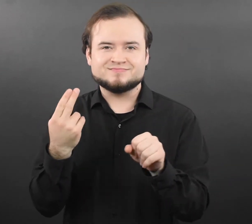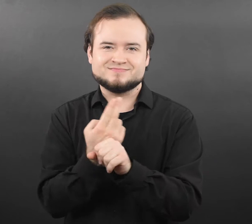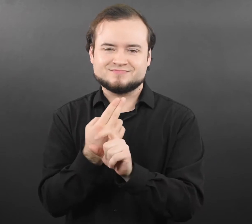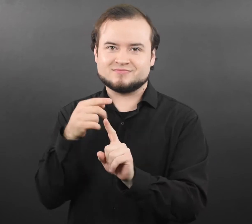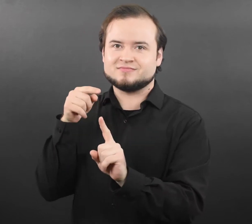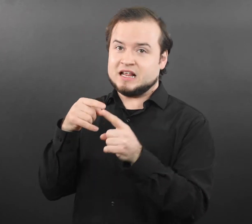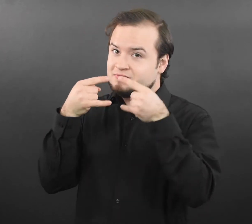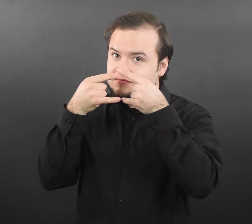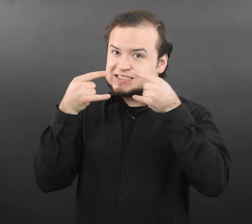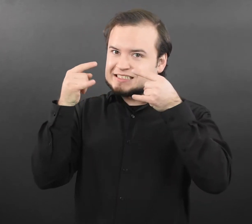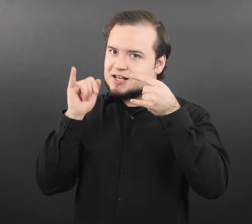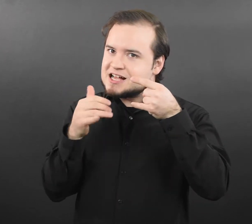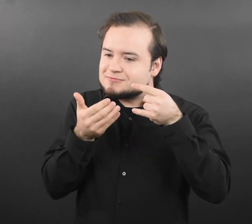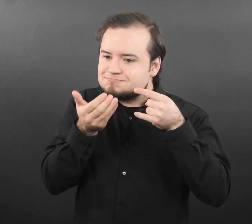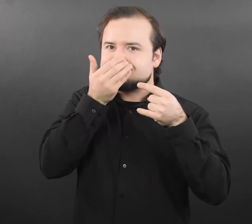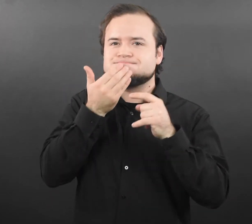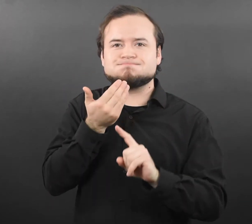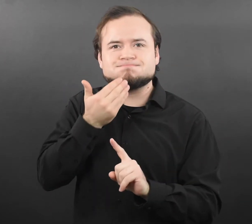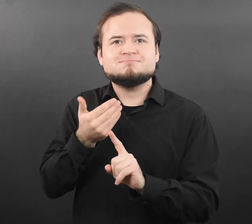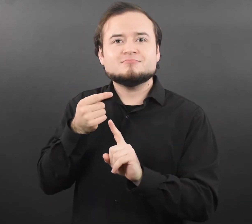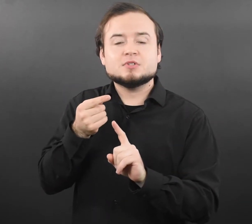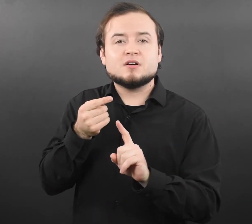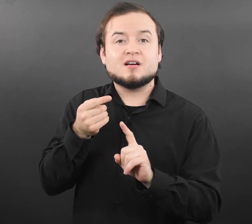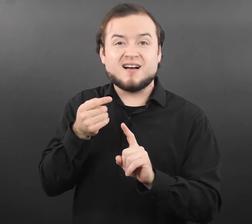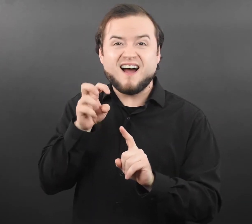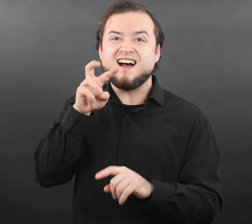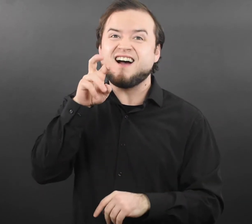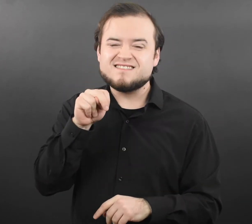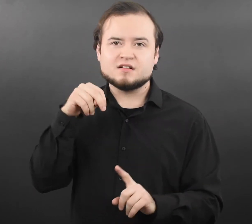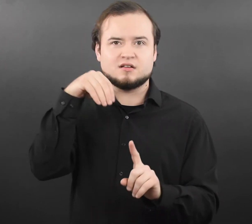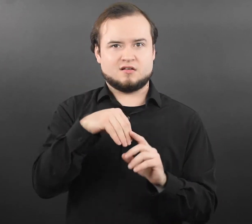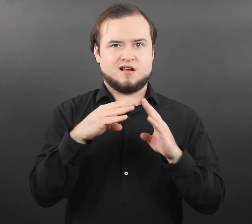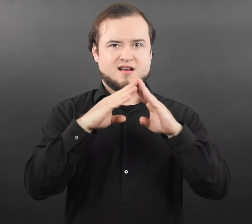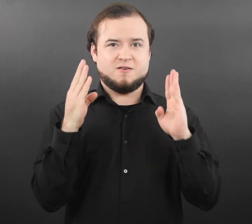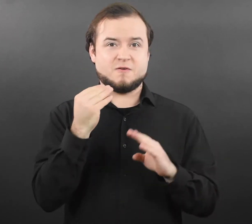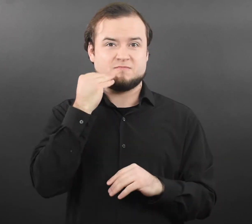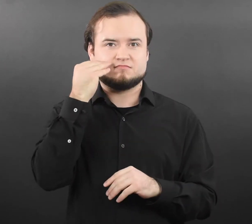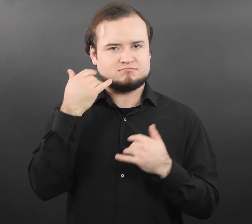while around others for 10 days. o